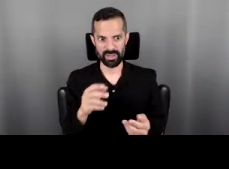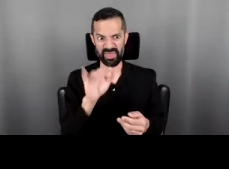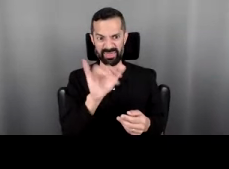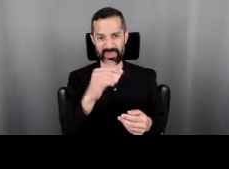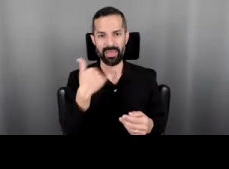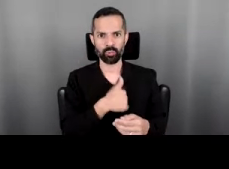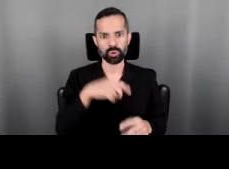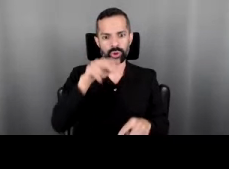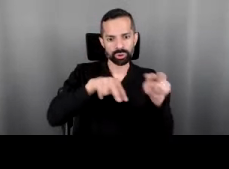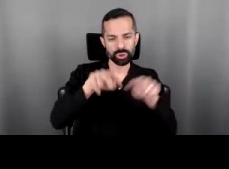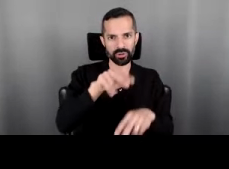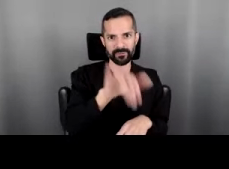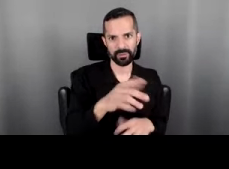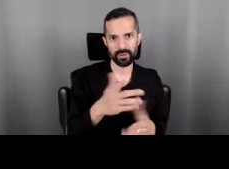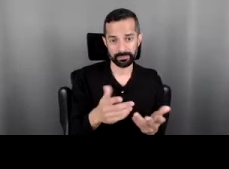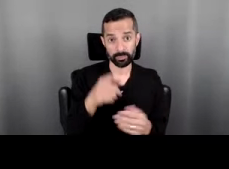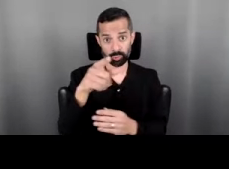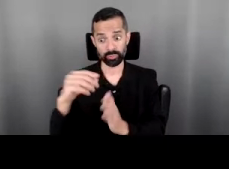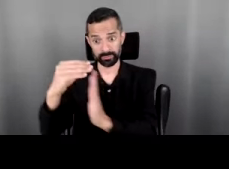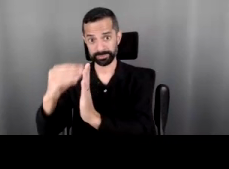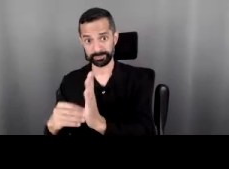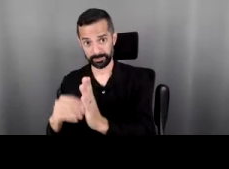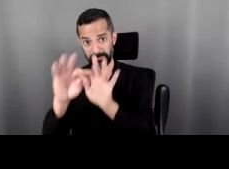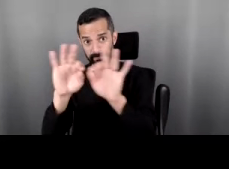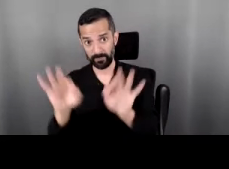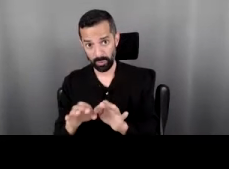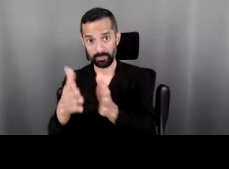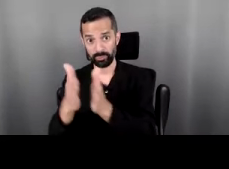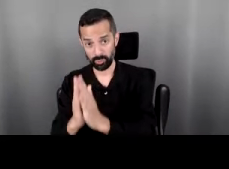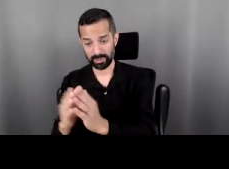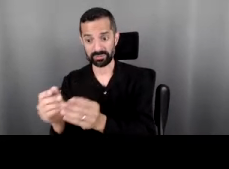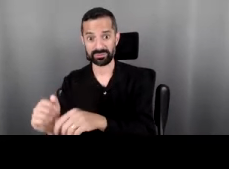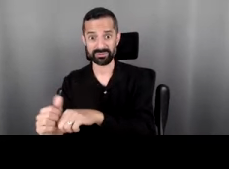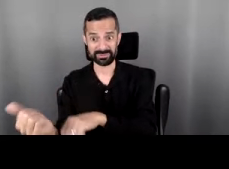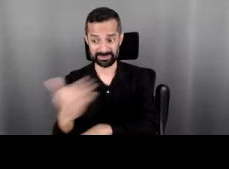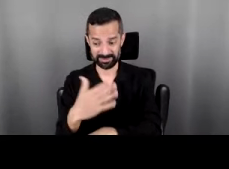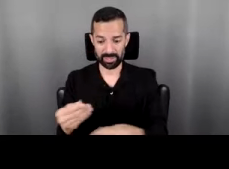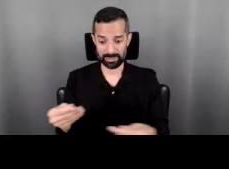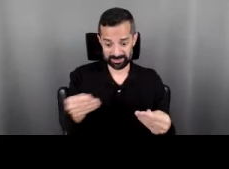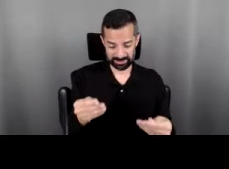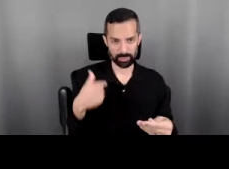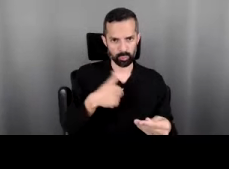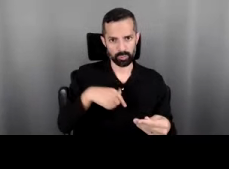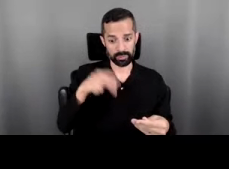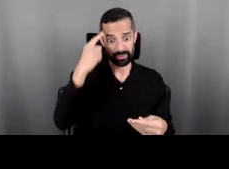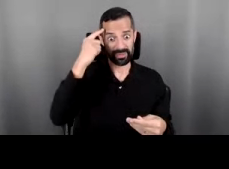when we're evaluating these resource requests. But obviously we understand that there might be ways in which,